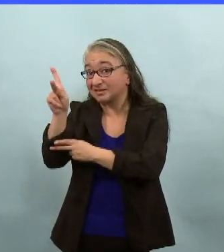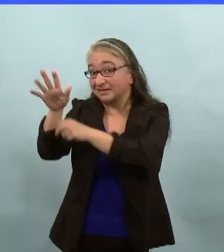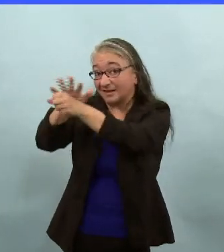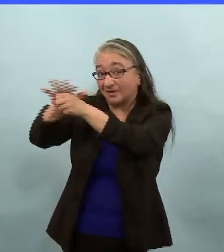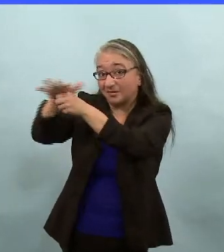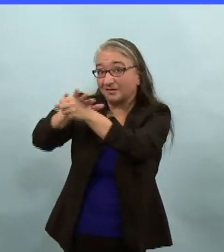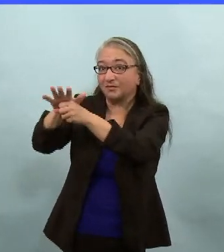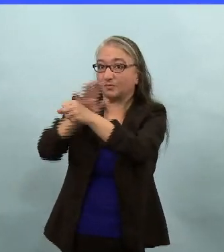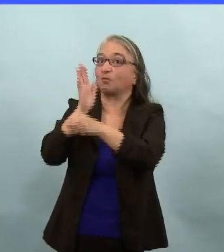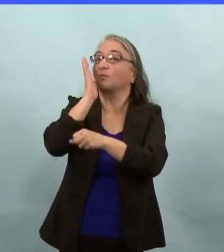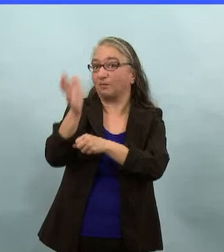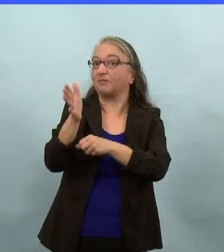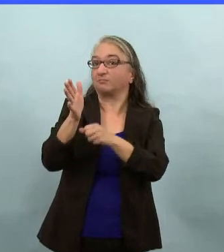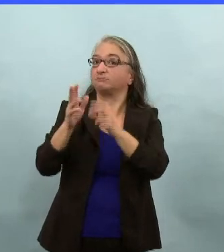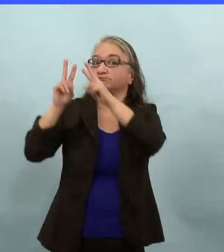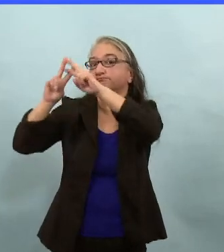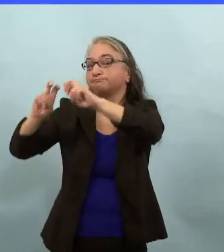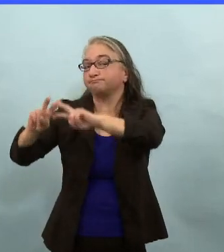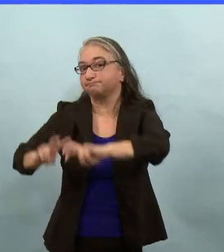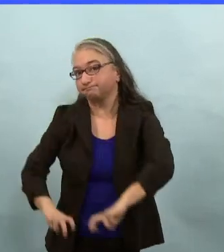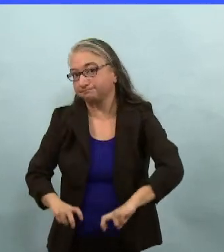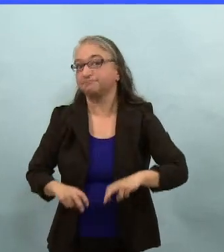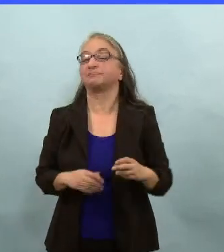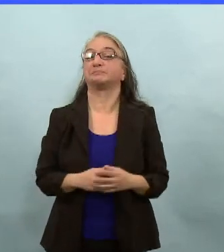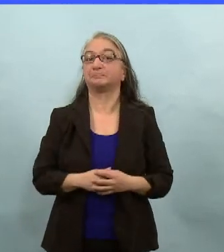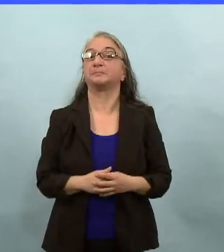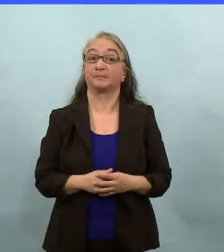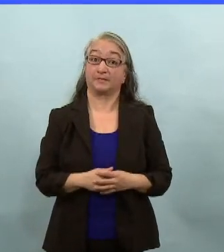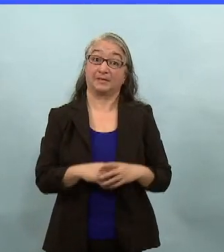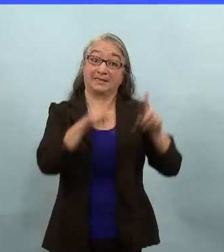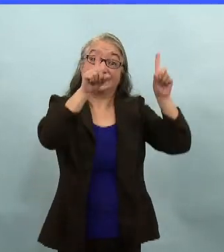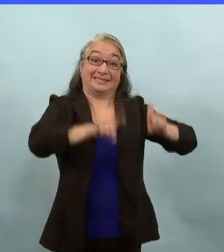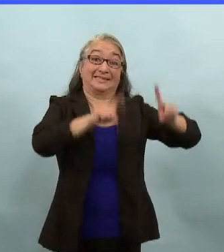on the testing side we're focused our testing strategy to those who are at higher risk and